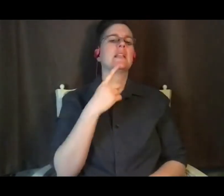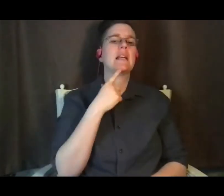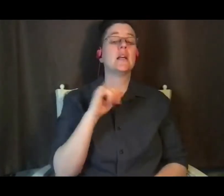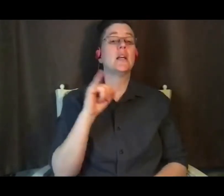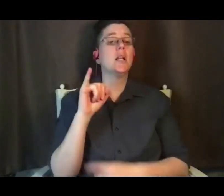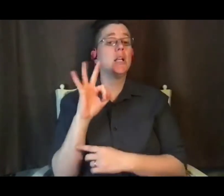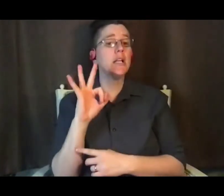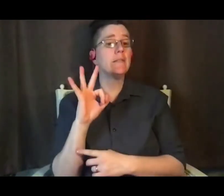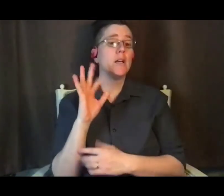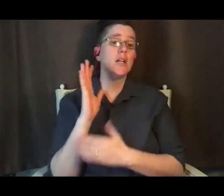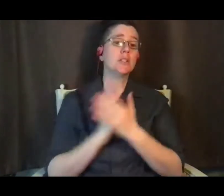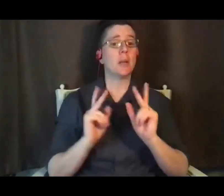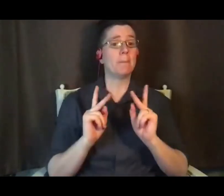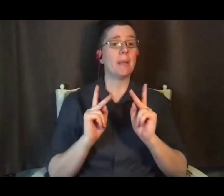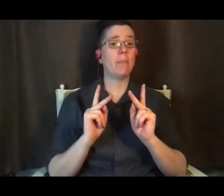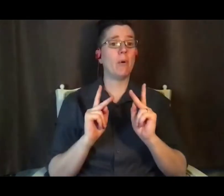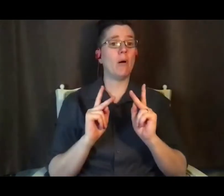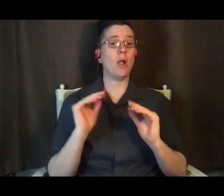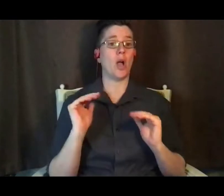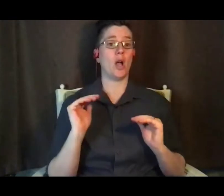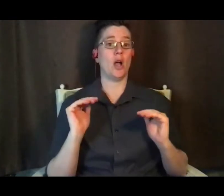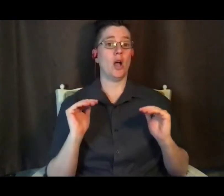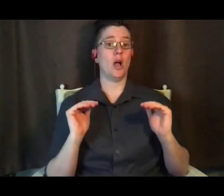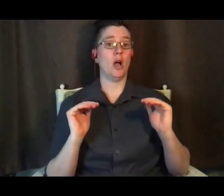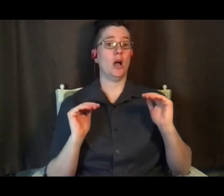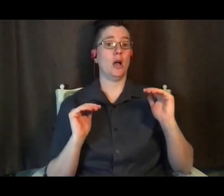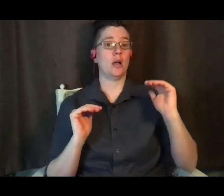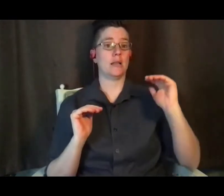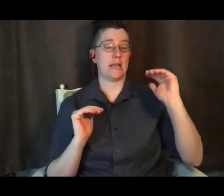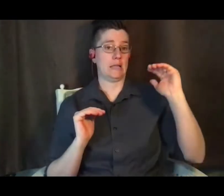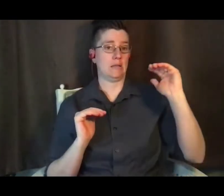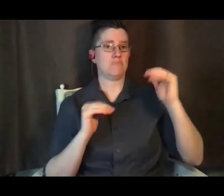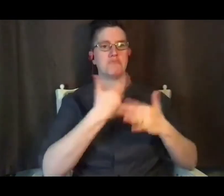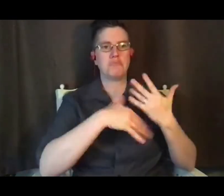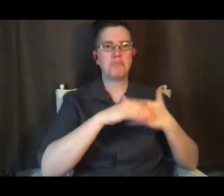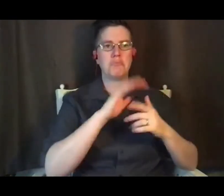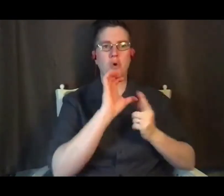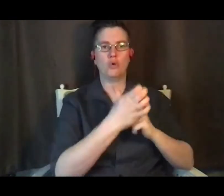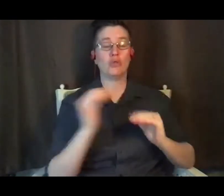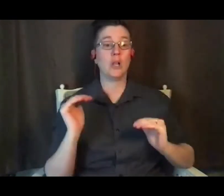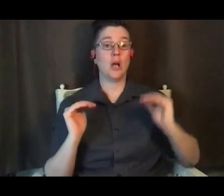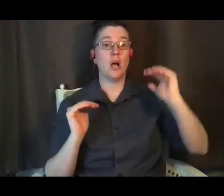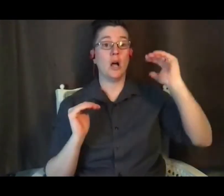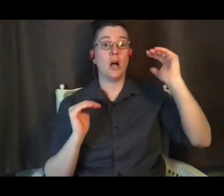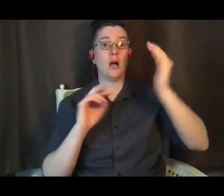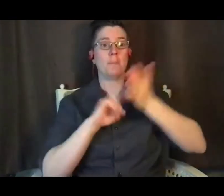to be gaining something societally or culturally then somebody else must be losing it disability